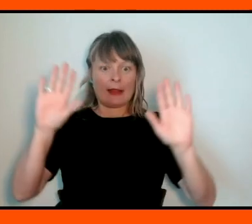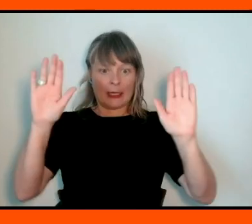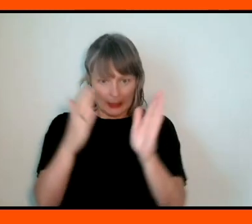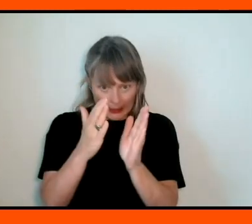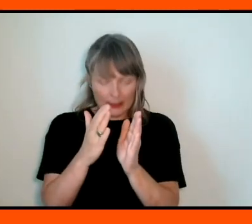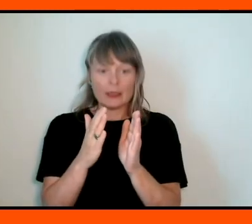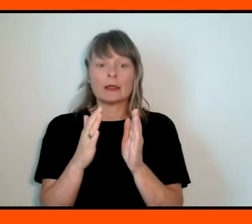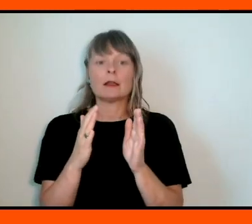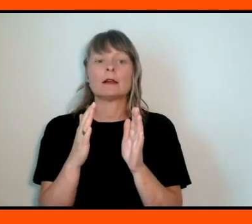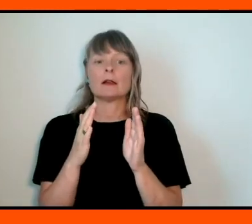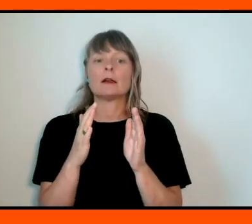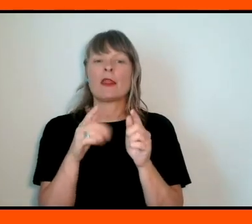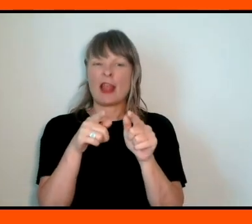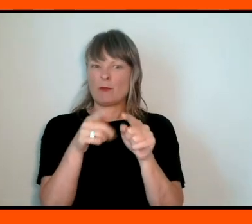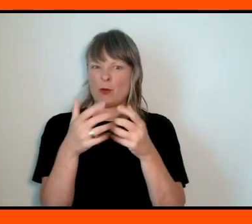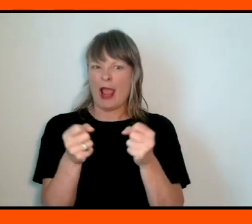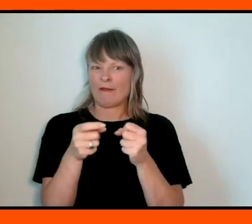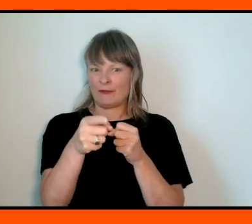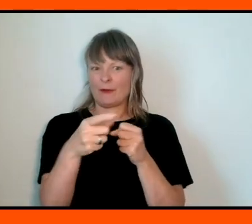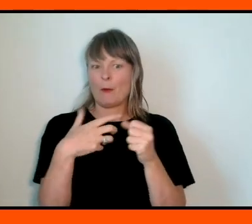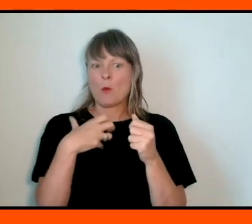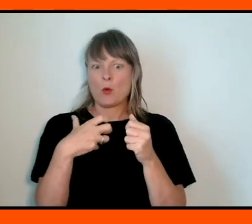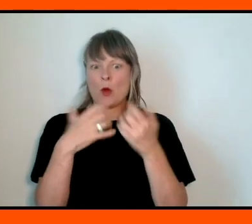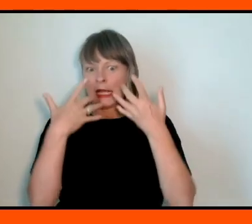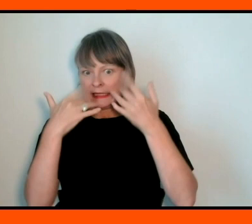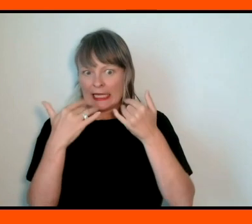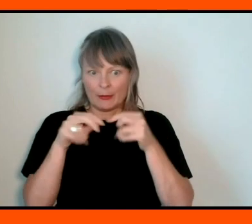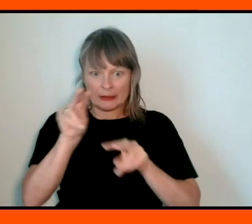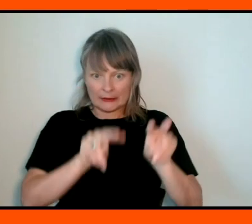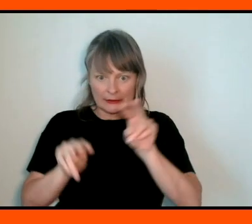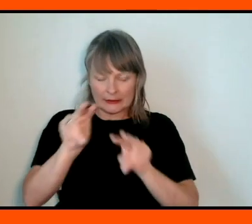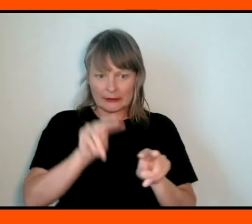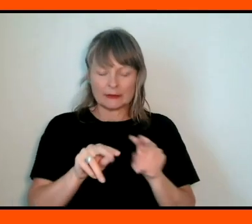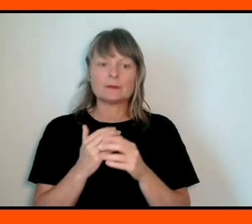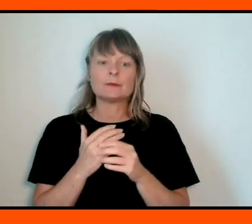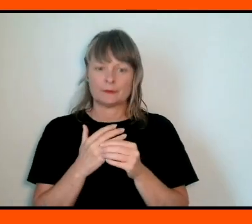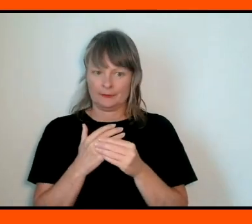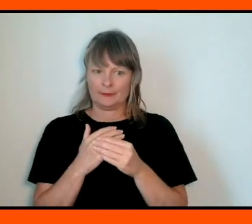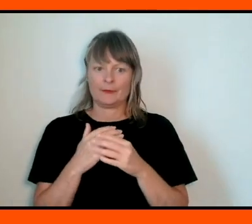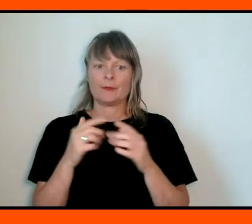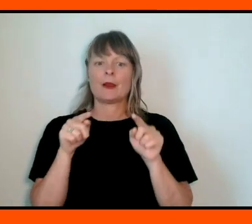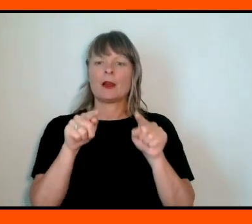I don’t have all the subpoints that sit under these right now but they are on the website.